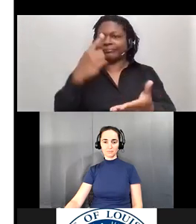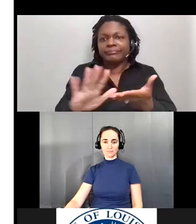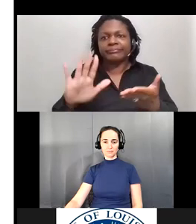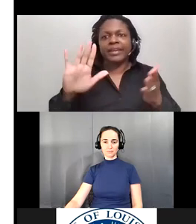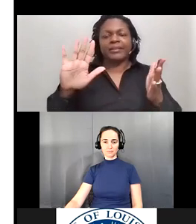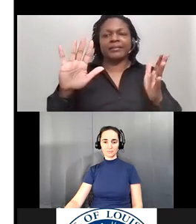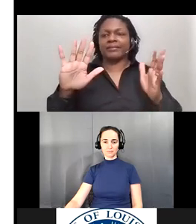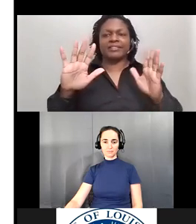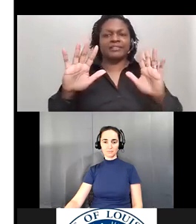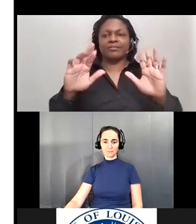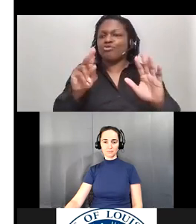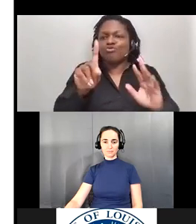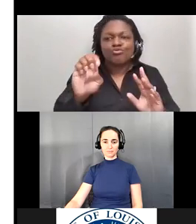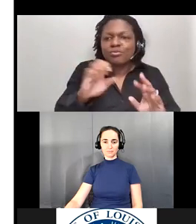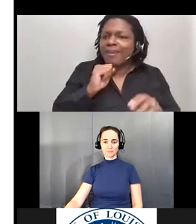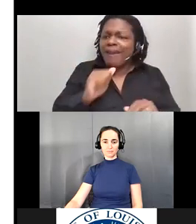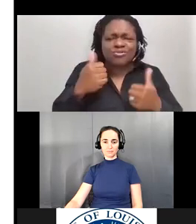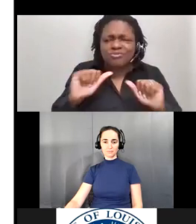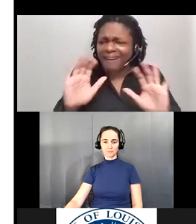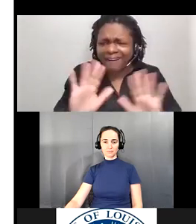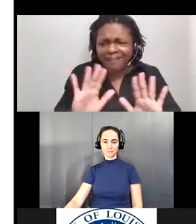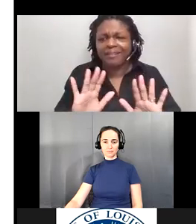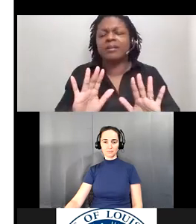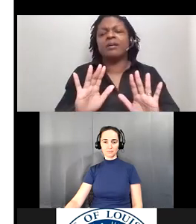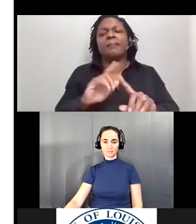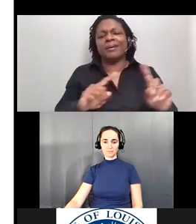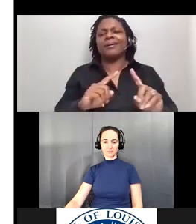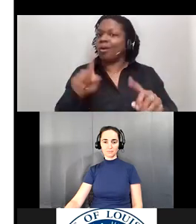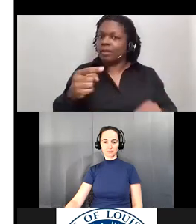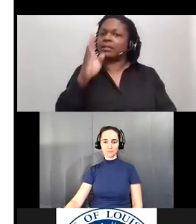16:02:28 Not misinterpreting that as being rude and something I think they feel important